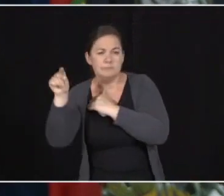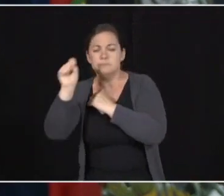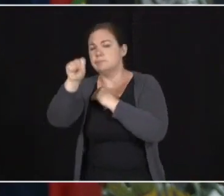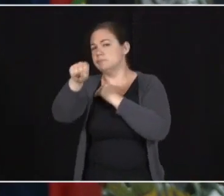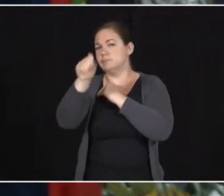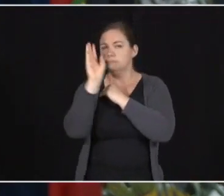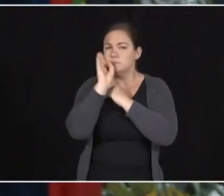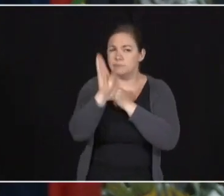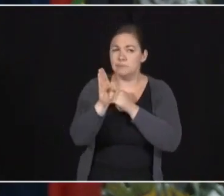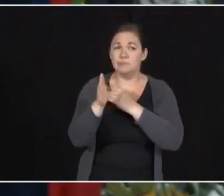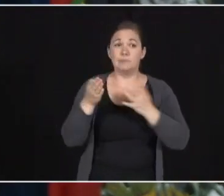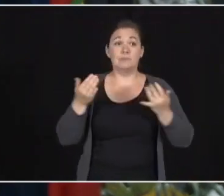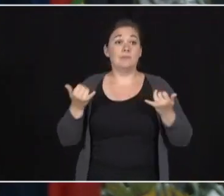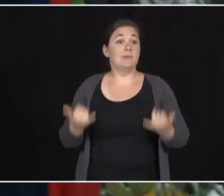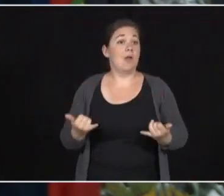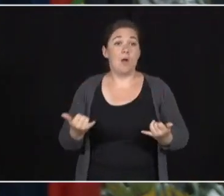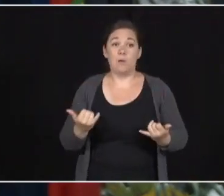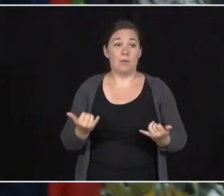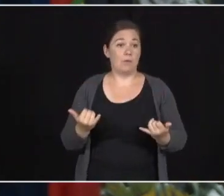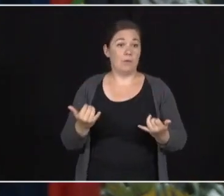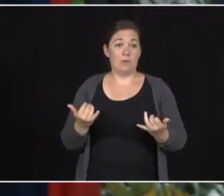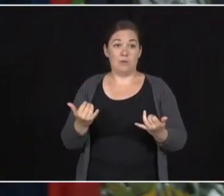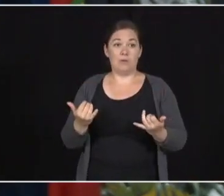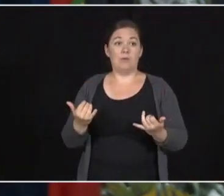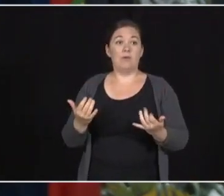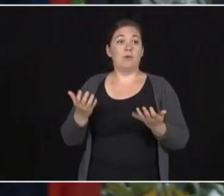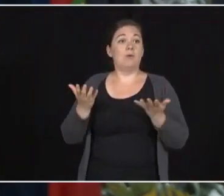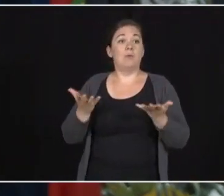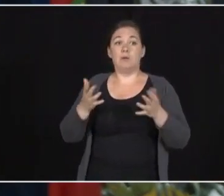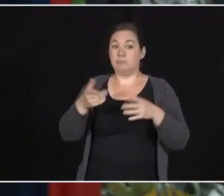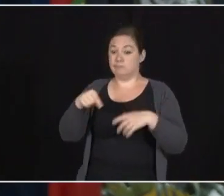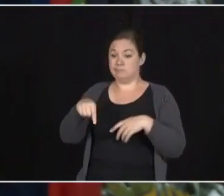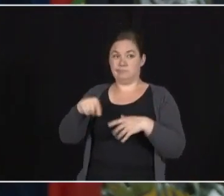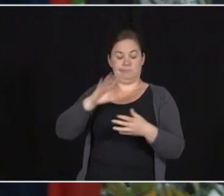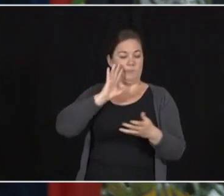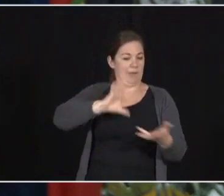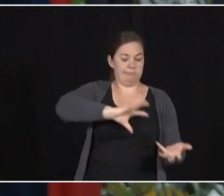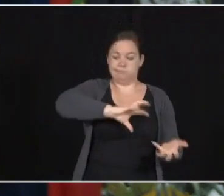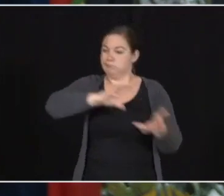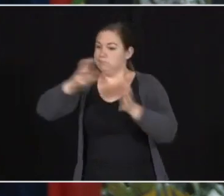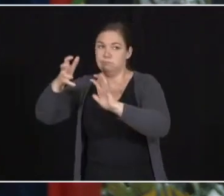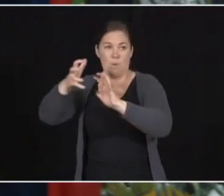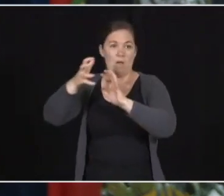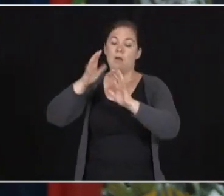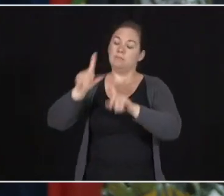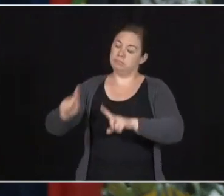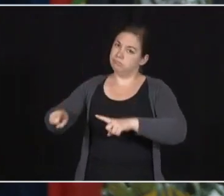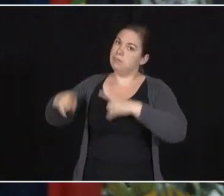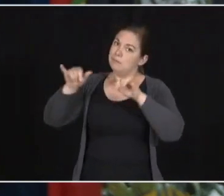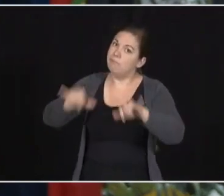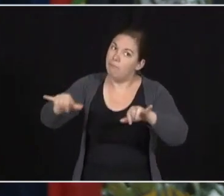Right now, the system has been broken for decades, as you acknowledged, and in other areas in the government. When a pandemic hits,